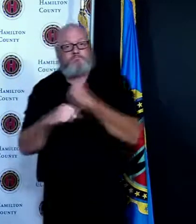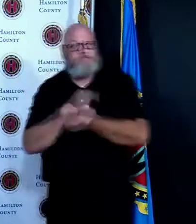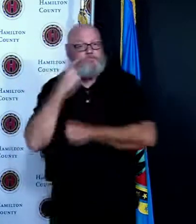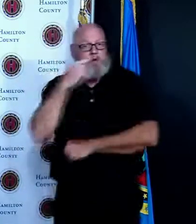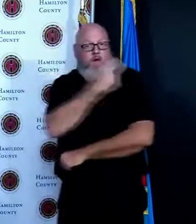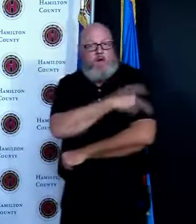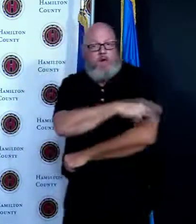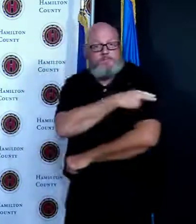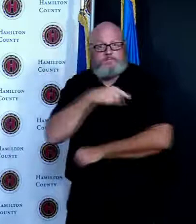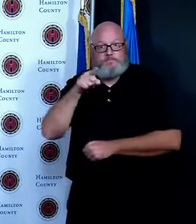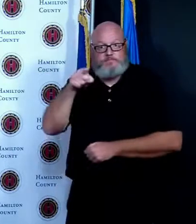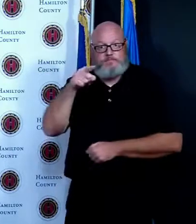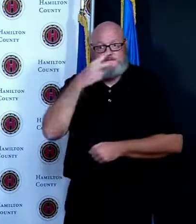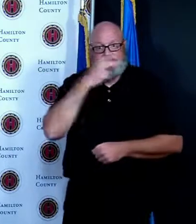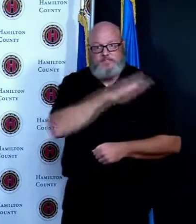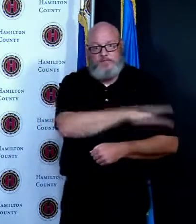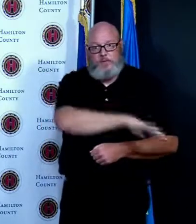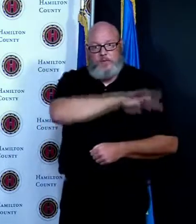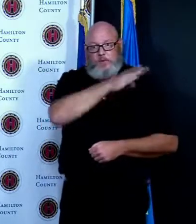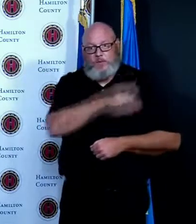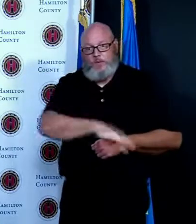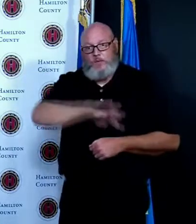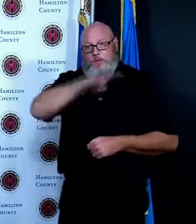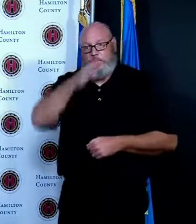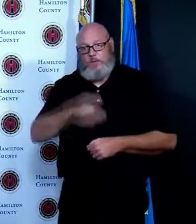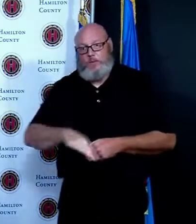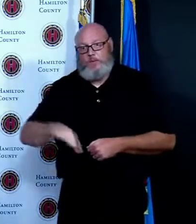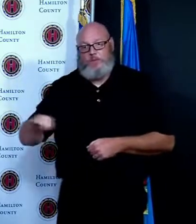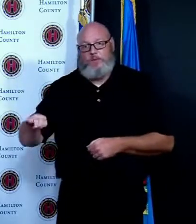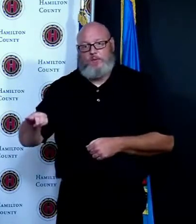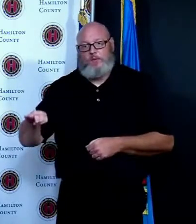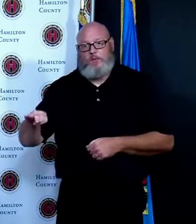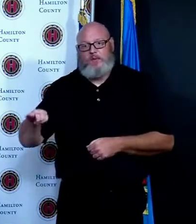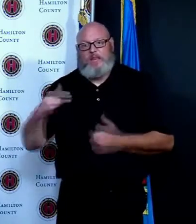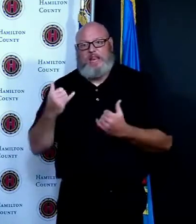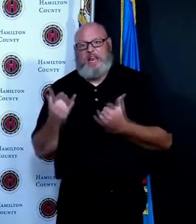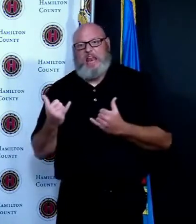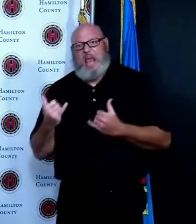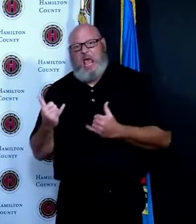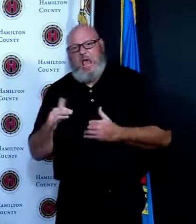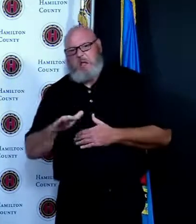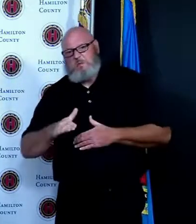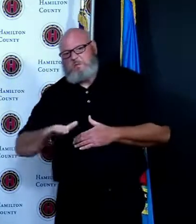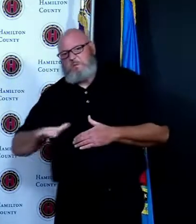tracking hospitalizations remain fairly flat which is a good thing although when